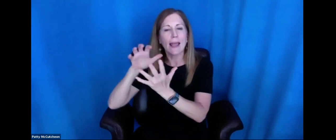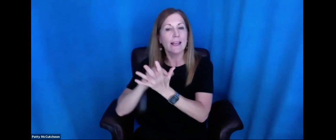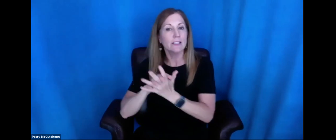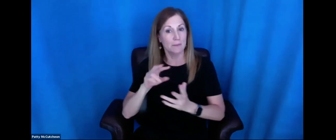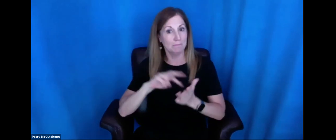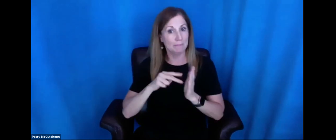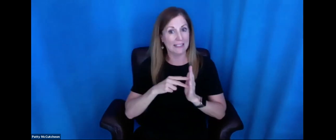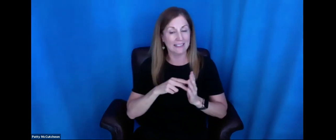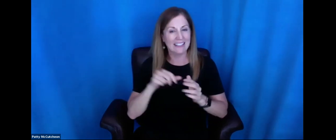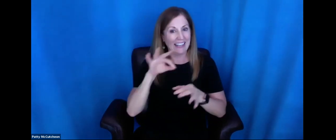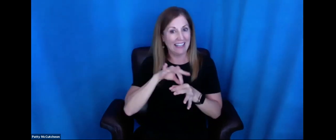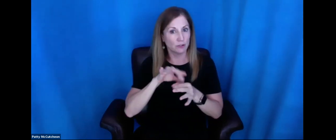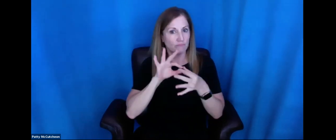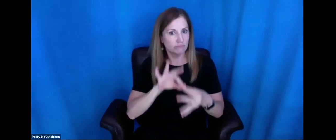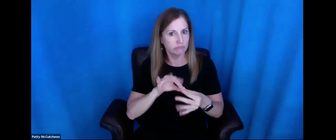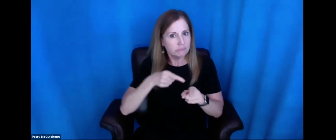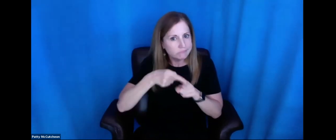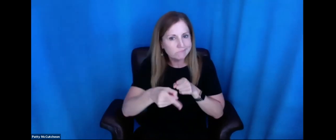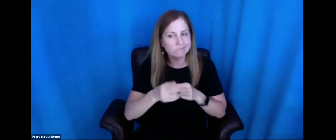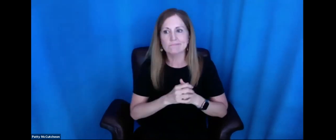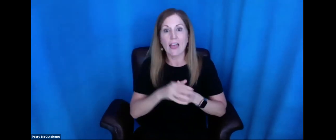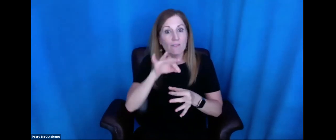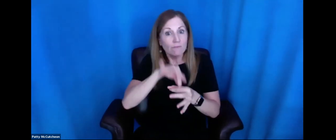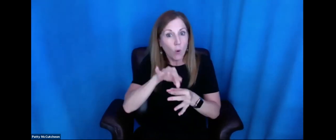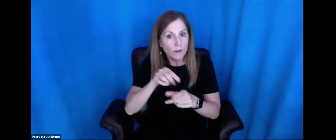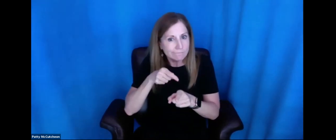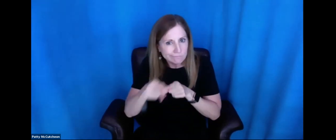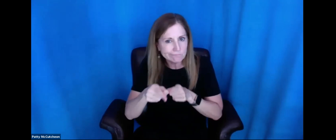elections area, in the voting area, you'll be able to,